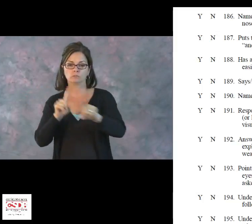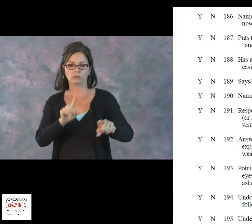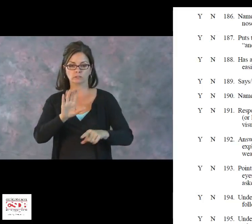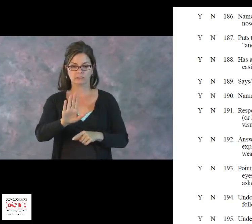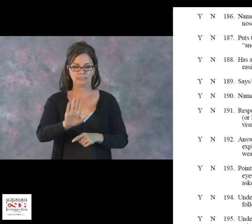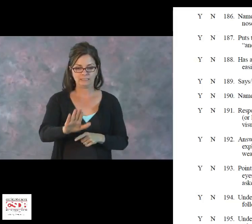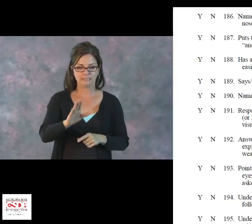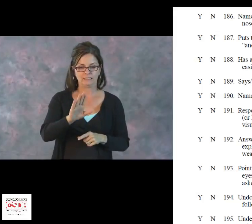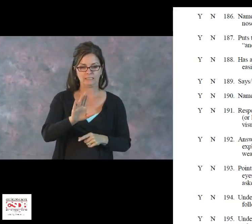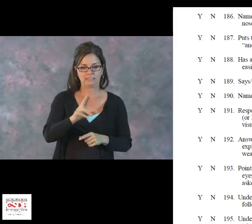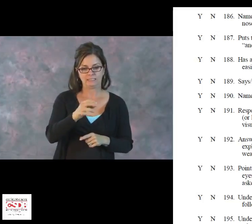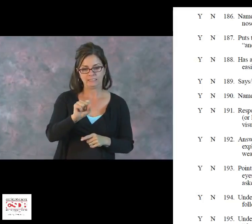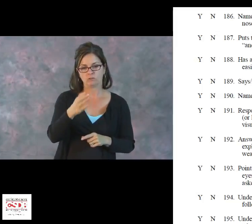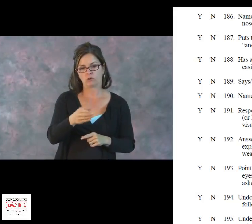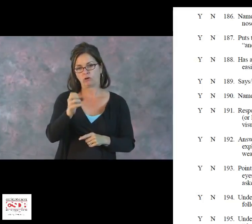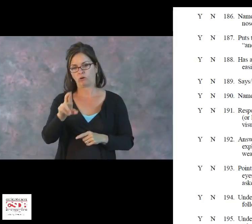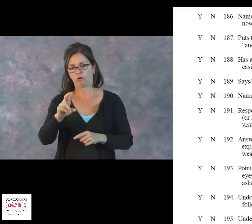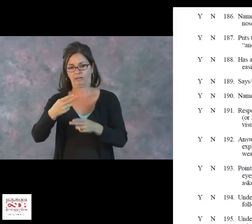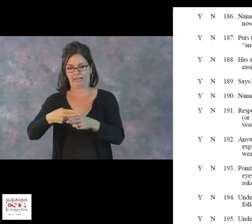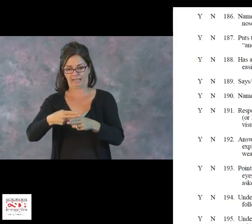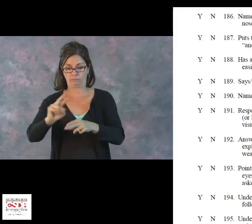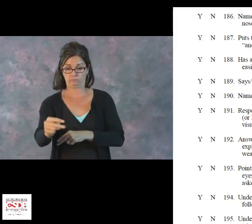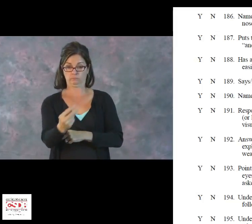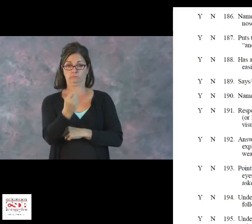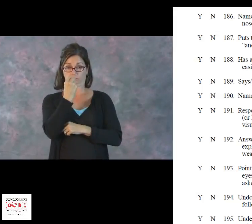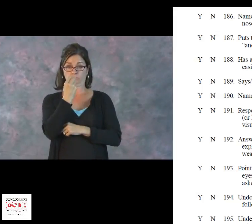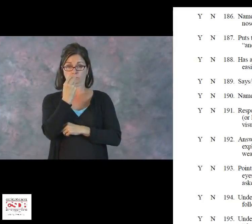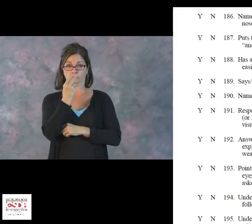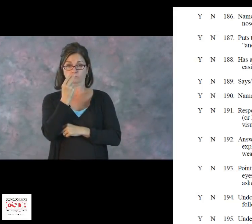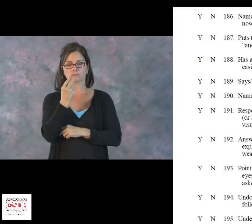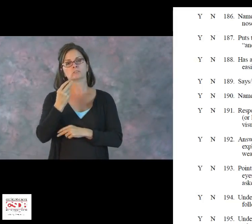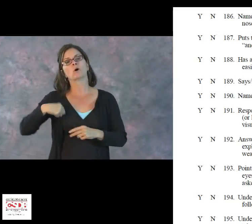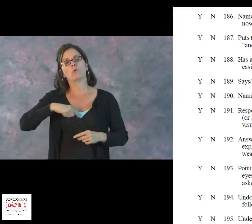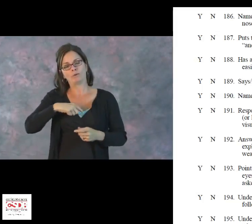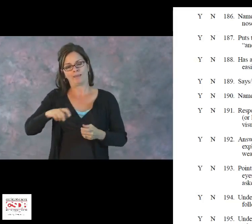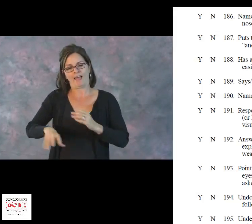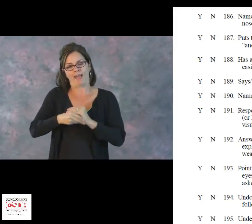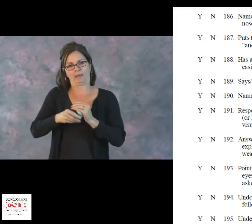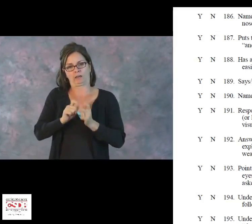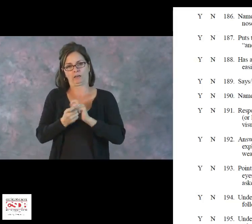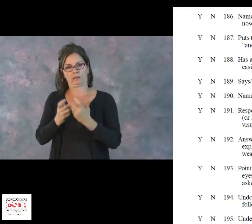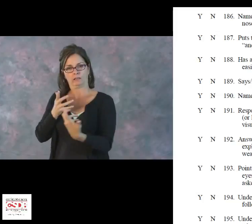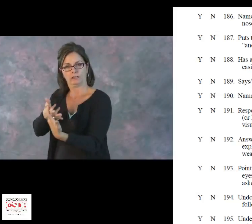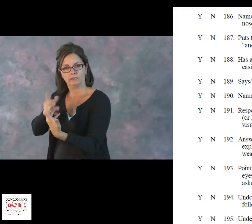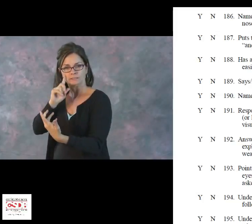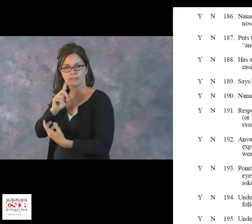turns and looks." So we've added an adaptation to that to make it clear to families